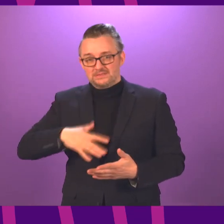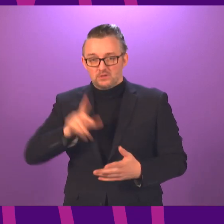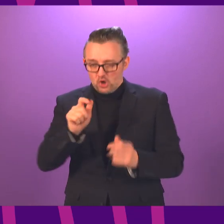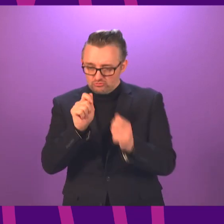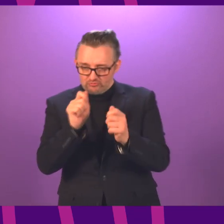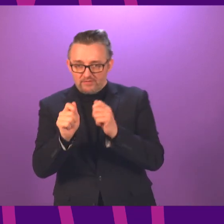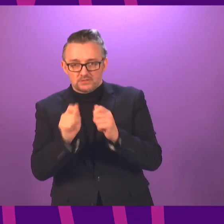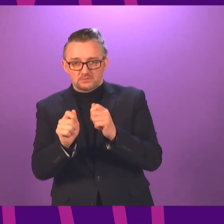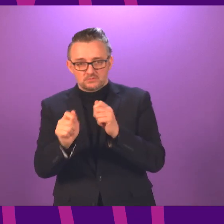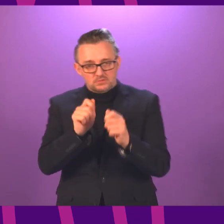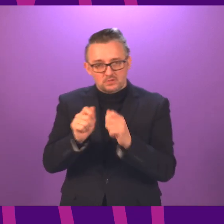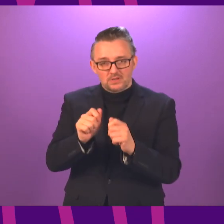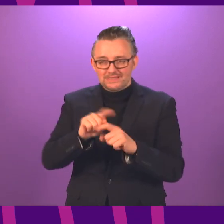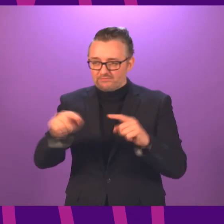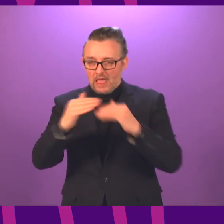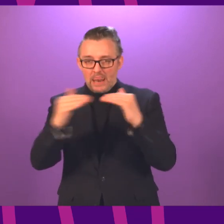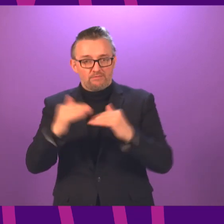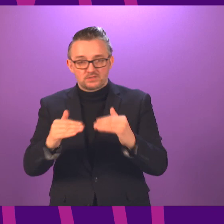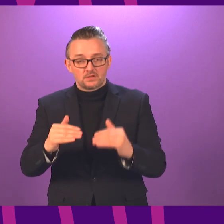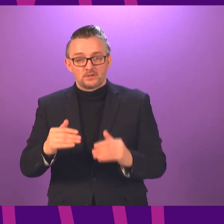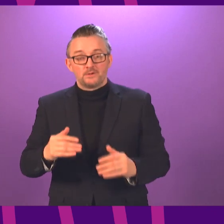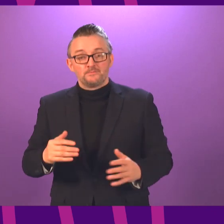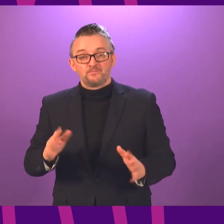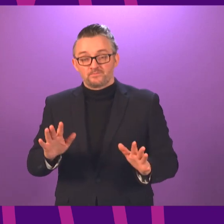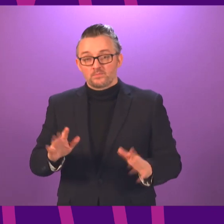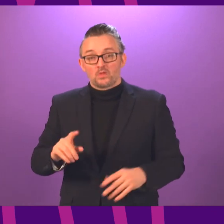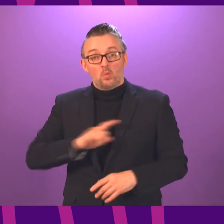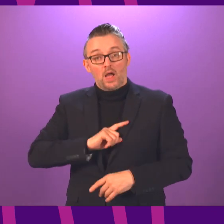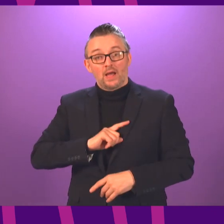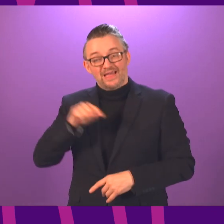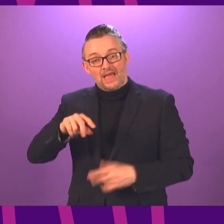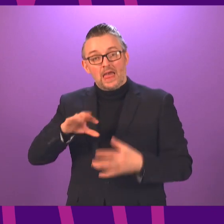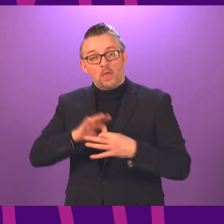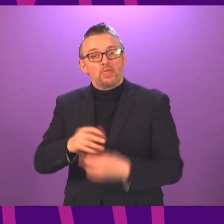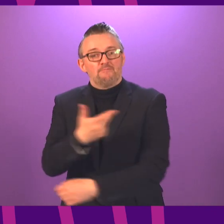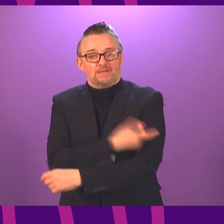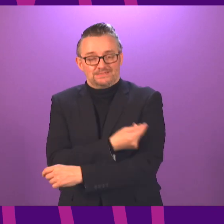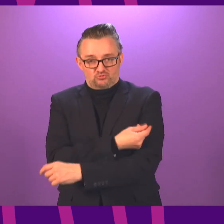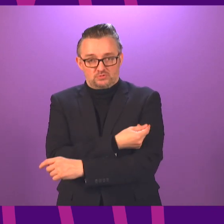the content of the different levels because of the vaccinations. The game changer that